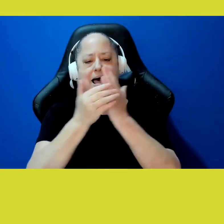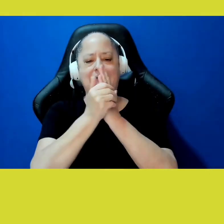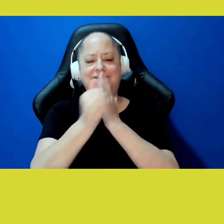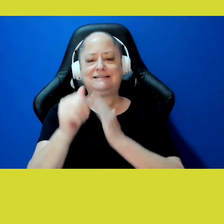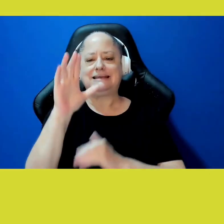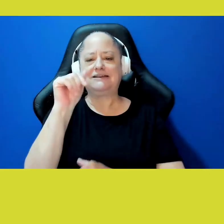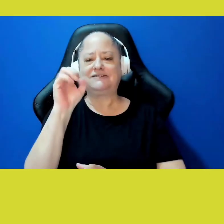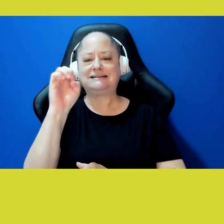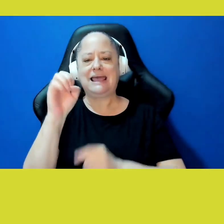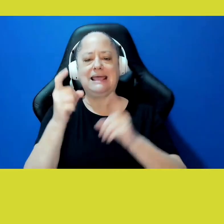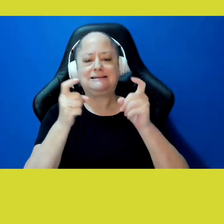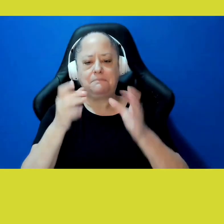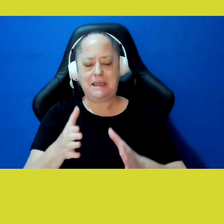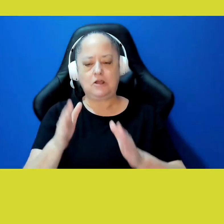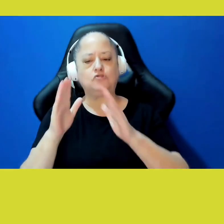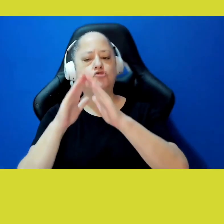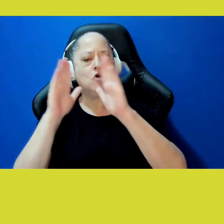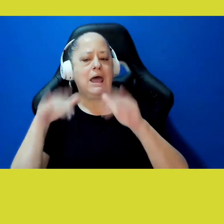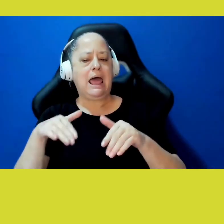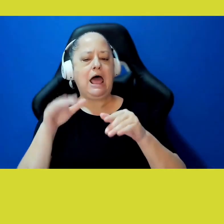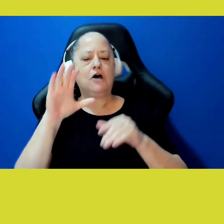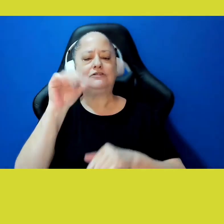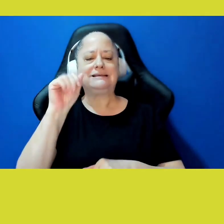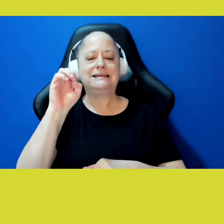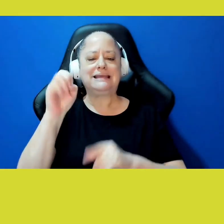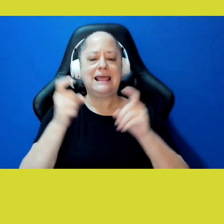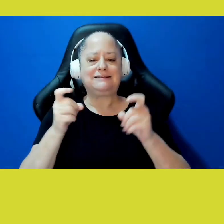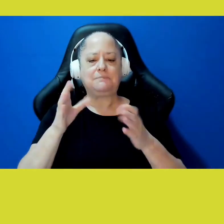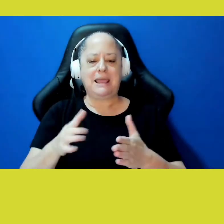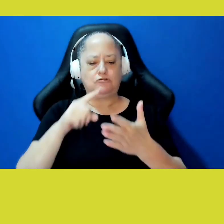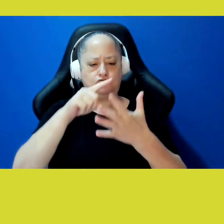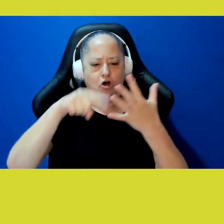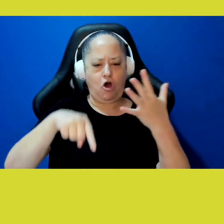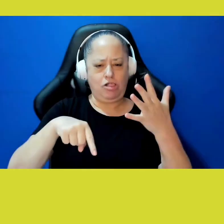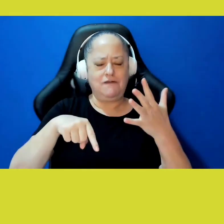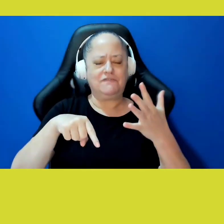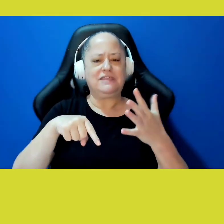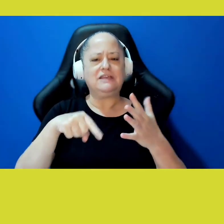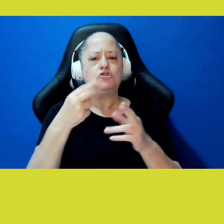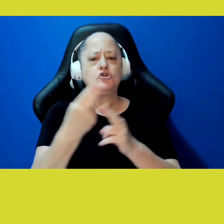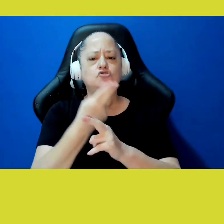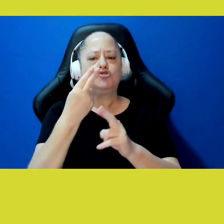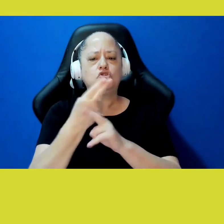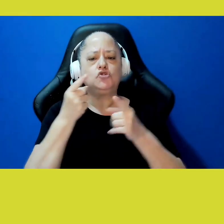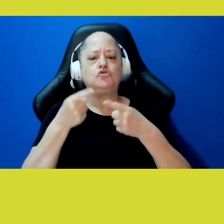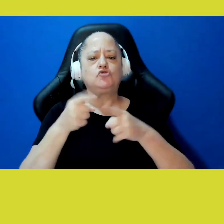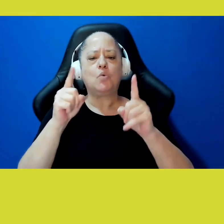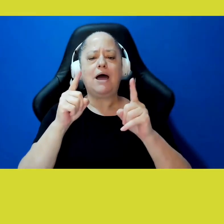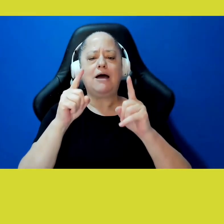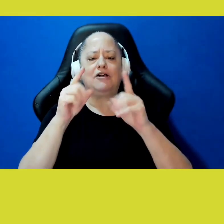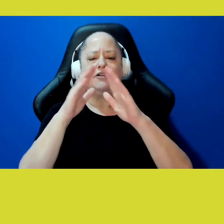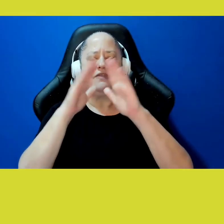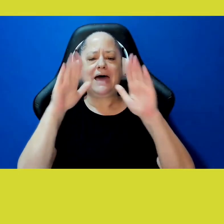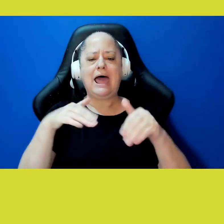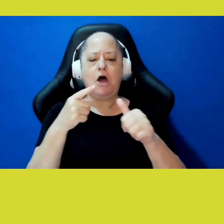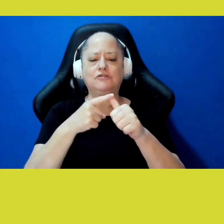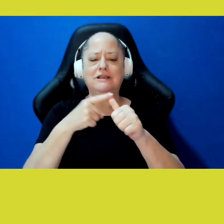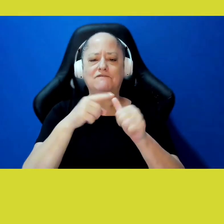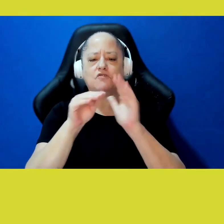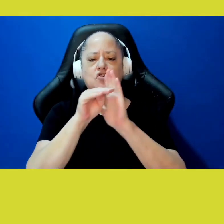have a housing case manager you have all of that at your fingertips to utilize while you're in a housing first model I think but the most important relationship